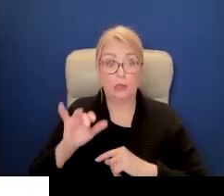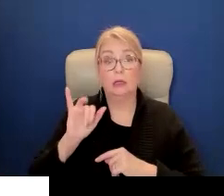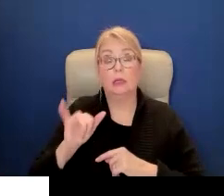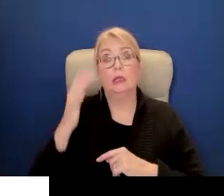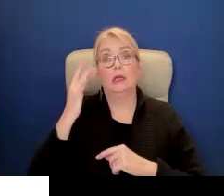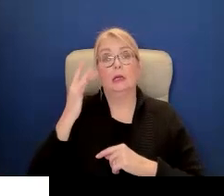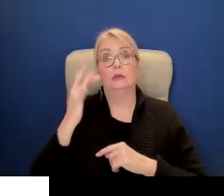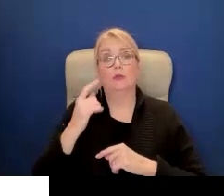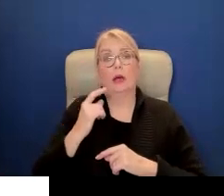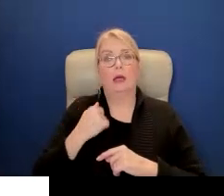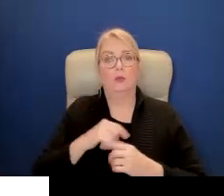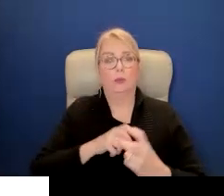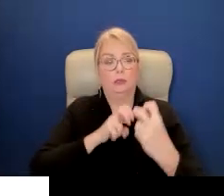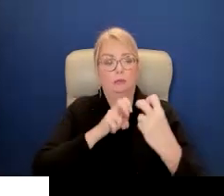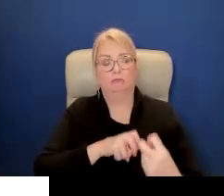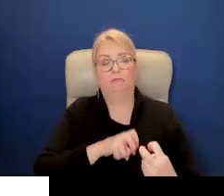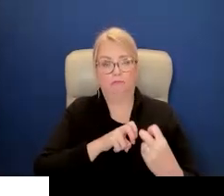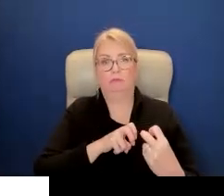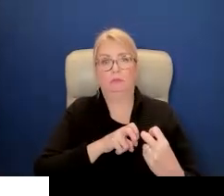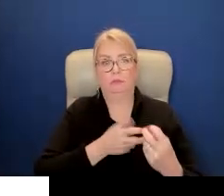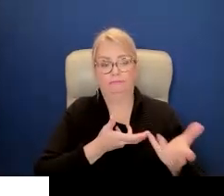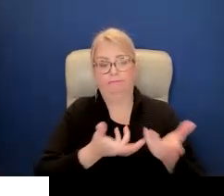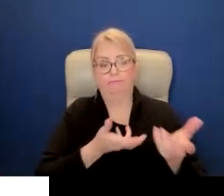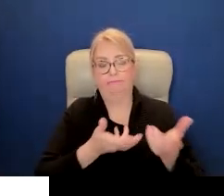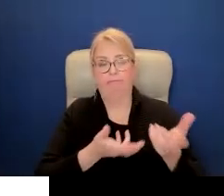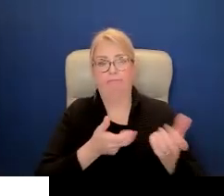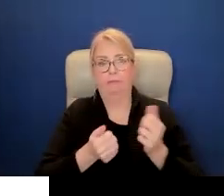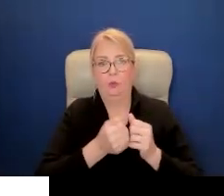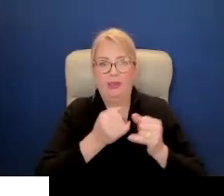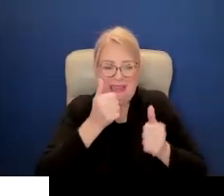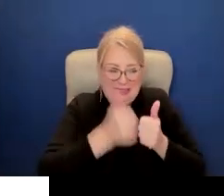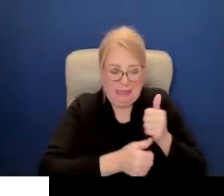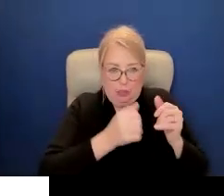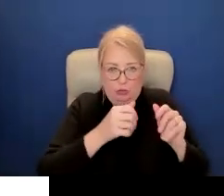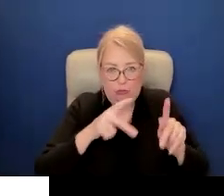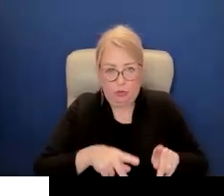individual and assess each individual's case. Now, besides a family relative,